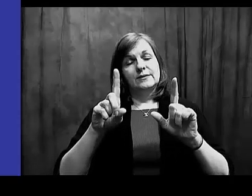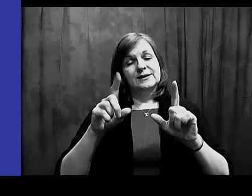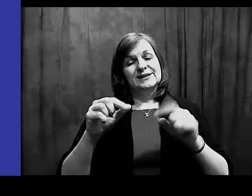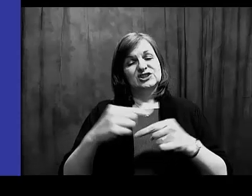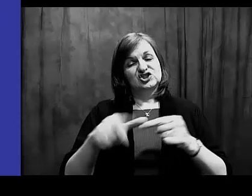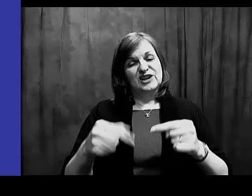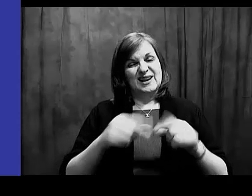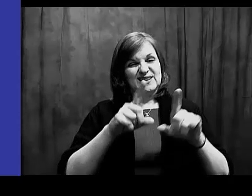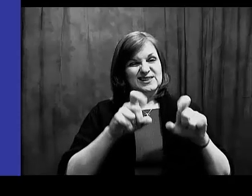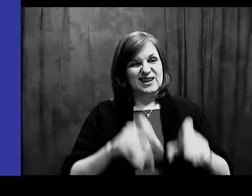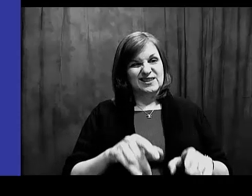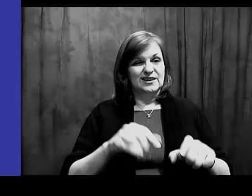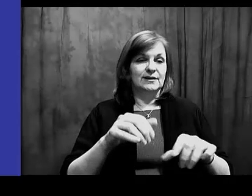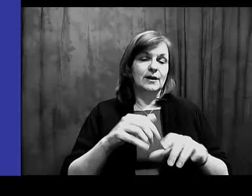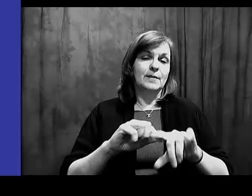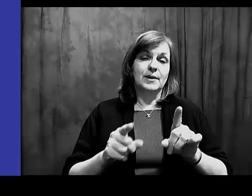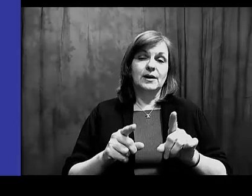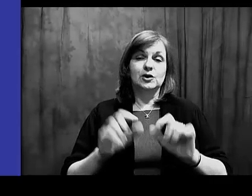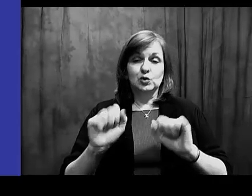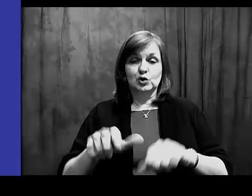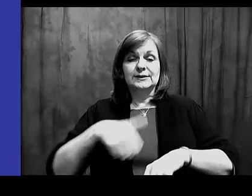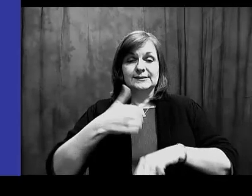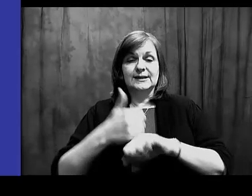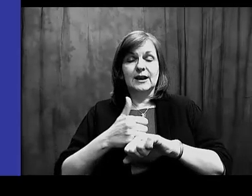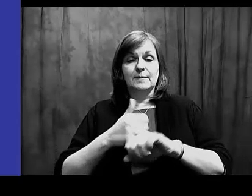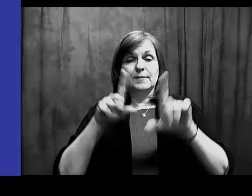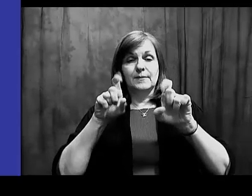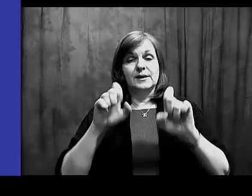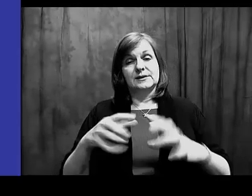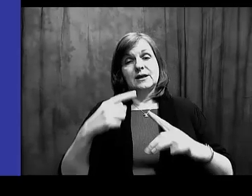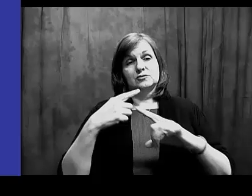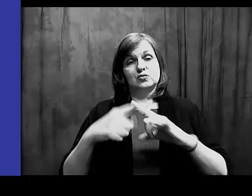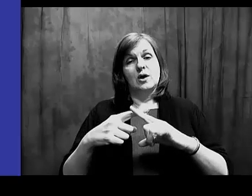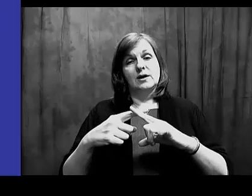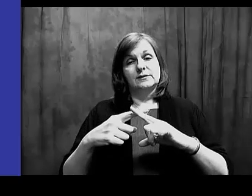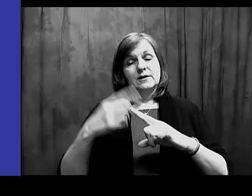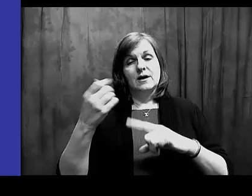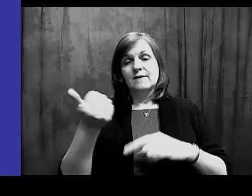with testing -- genetic testing -- but you could certainly setup will a test cross